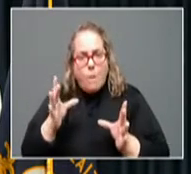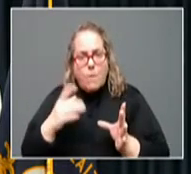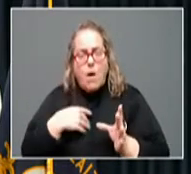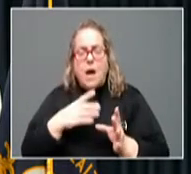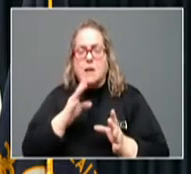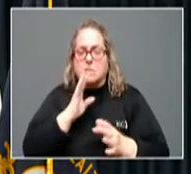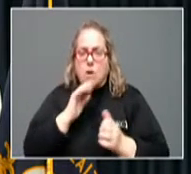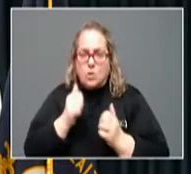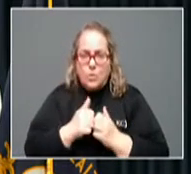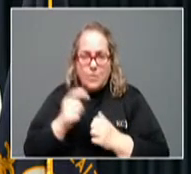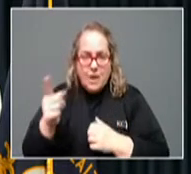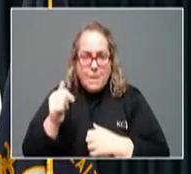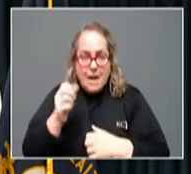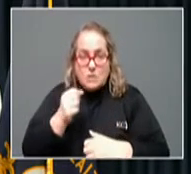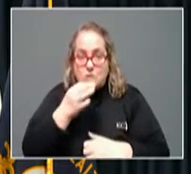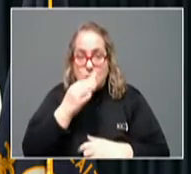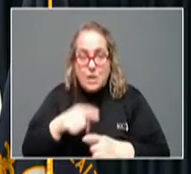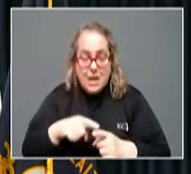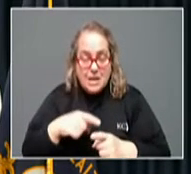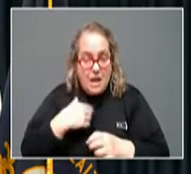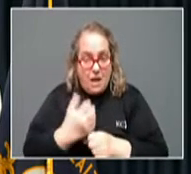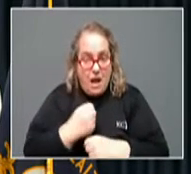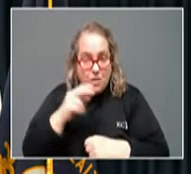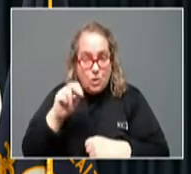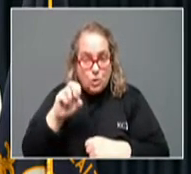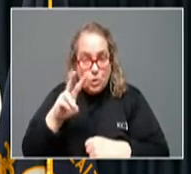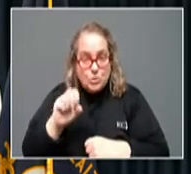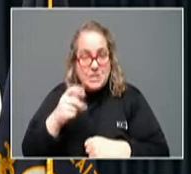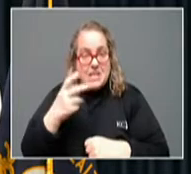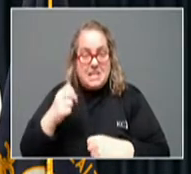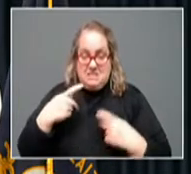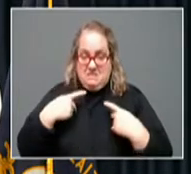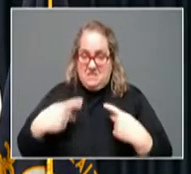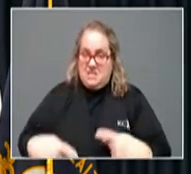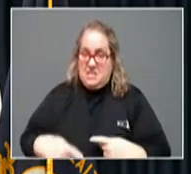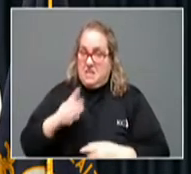as I got the news, he is at least physically okay. Um,